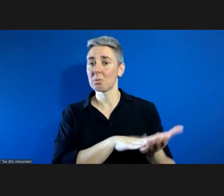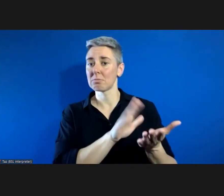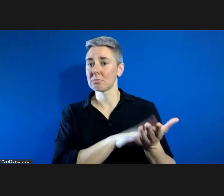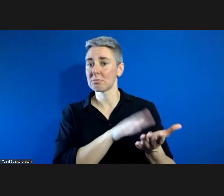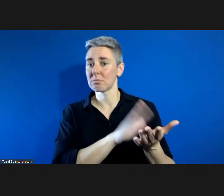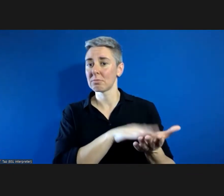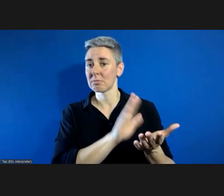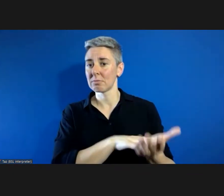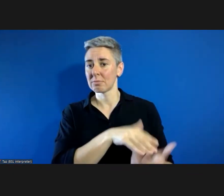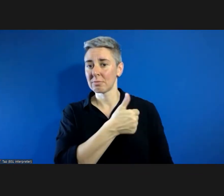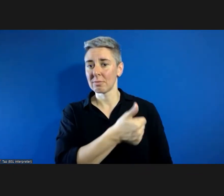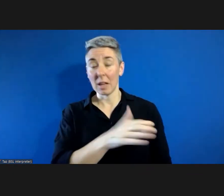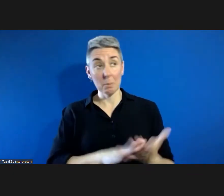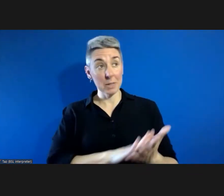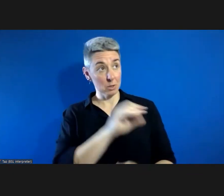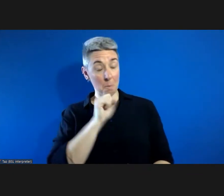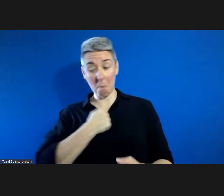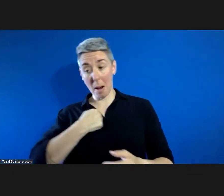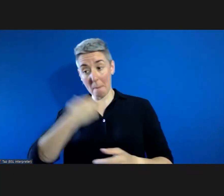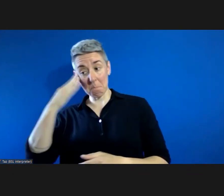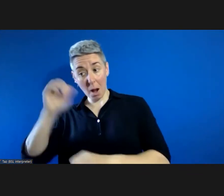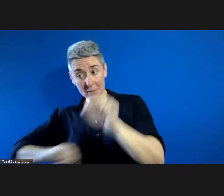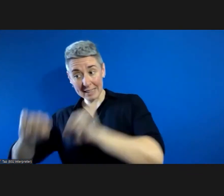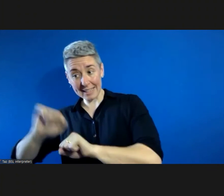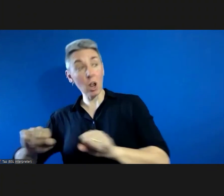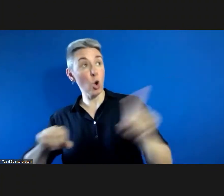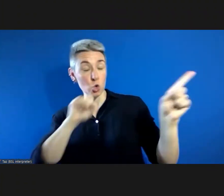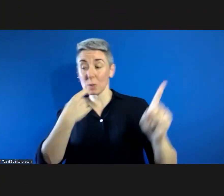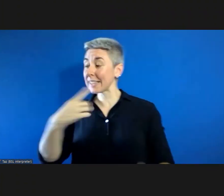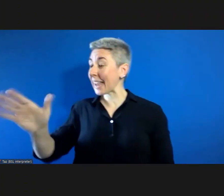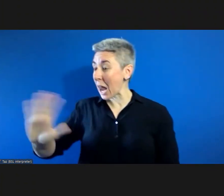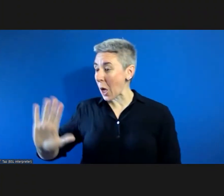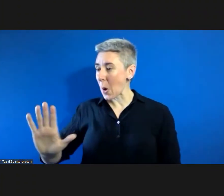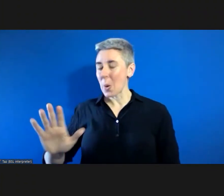hello to my mum. Well done, pick up the Nobel Prize on the way out if you want.